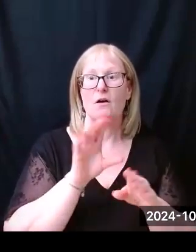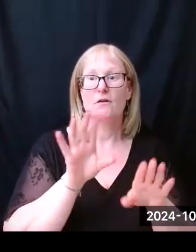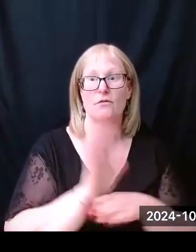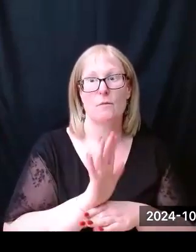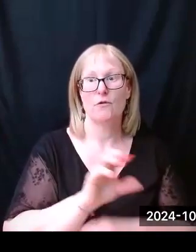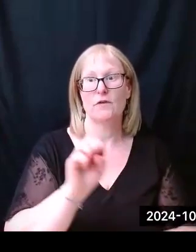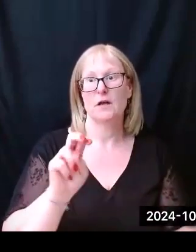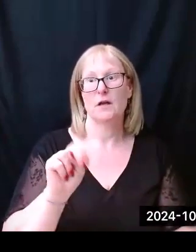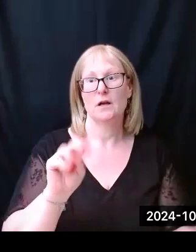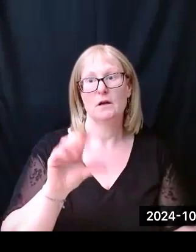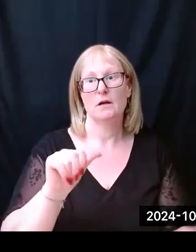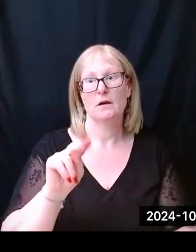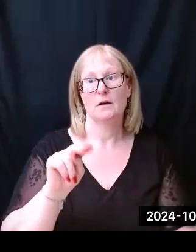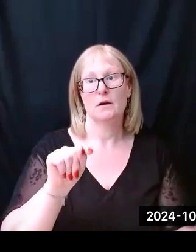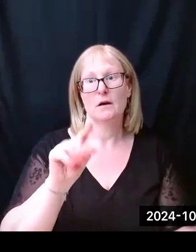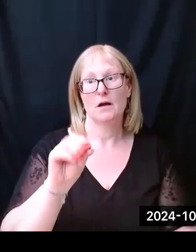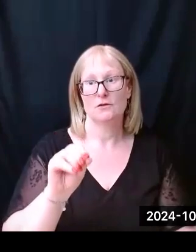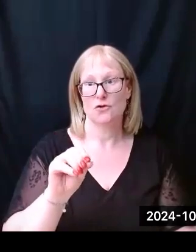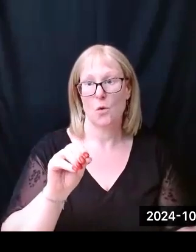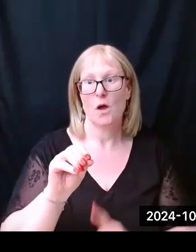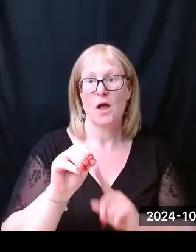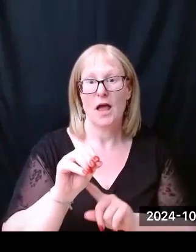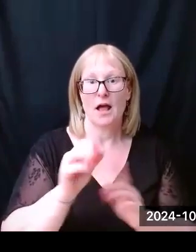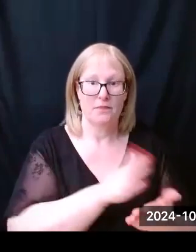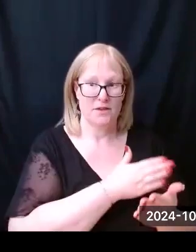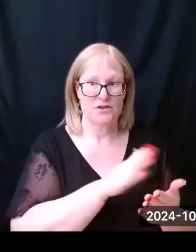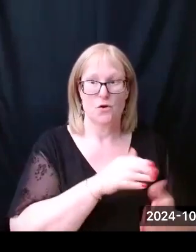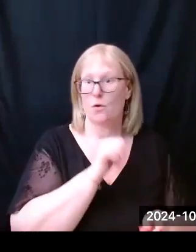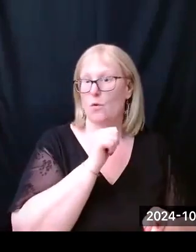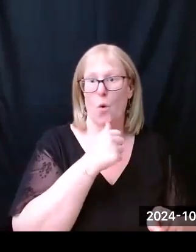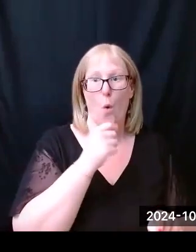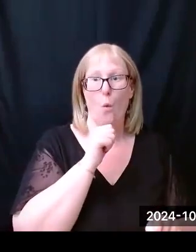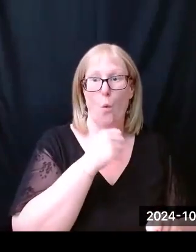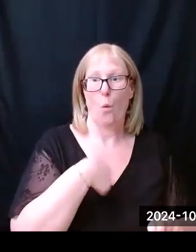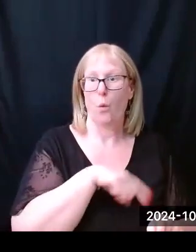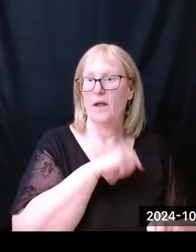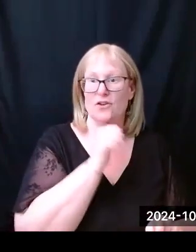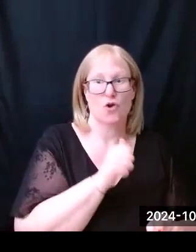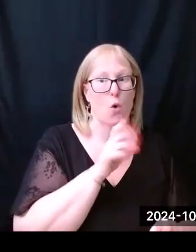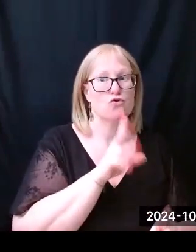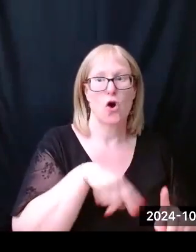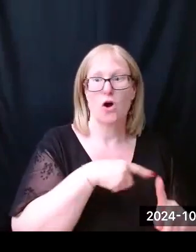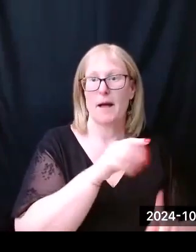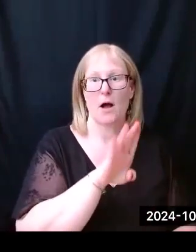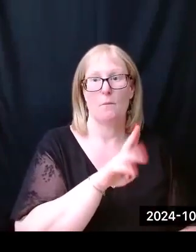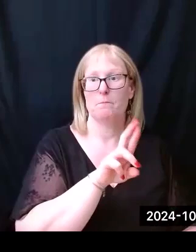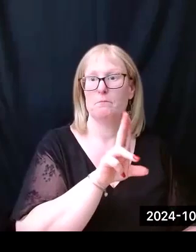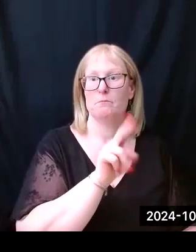And it gave us the song We Don't Talk About Bruno. Because what that means for me is it is a metaphor for how we